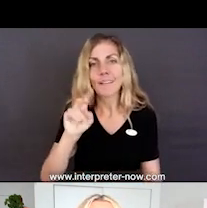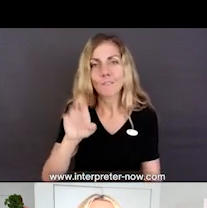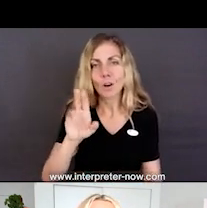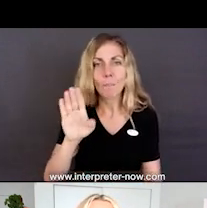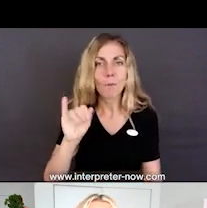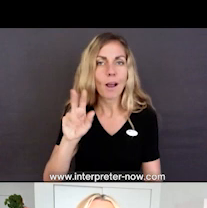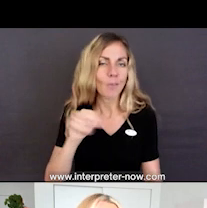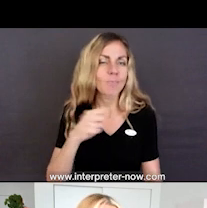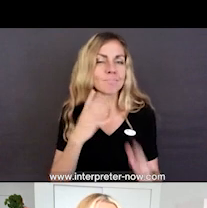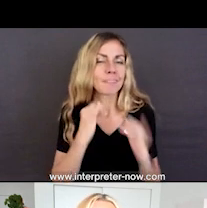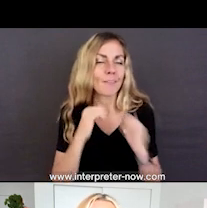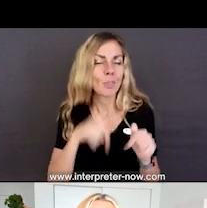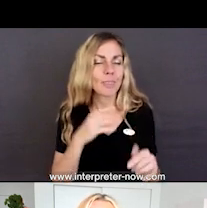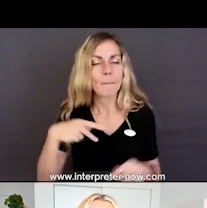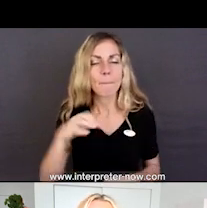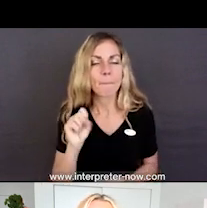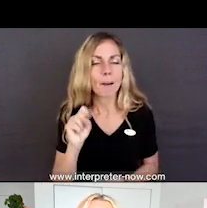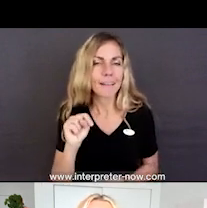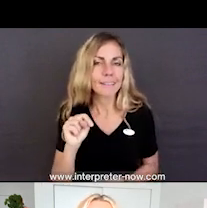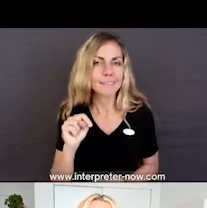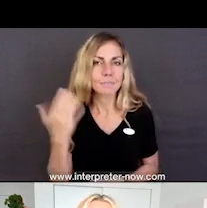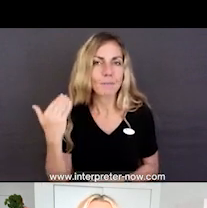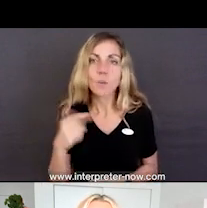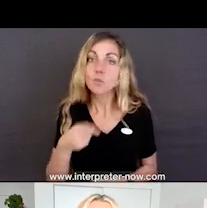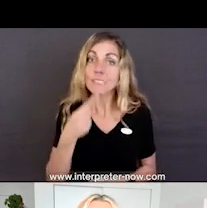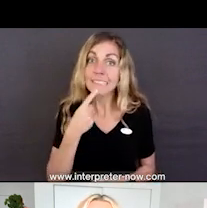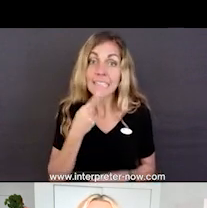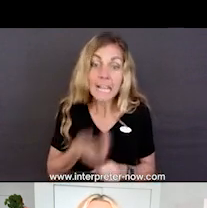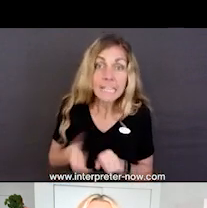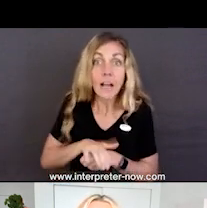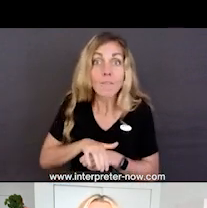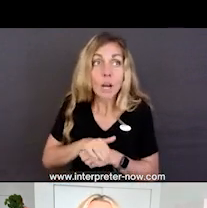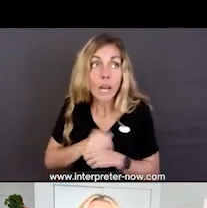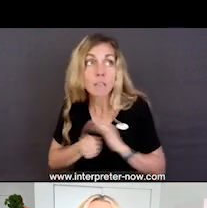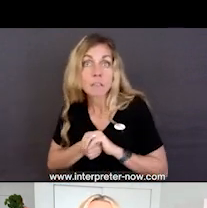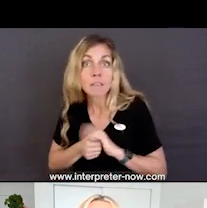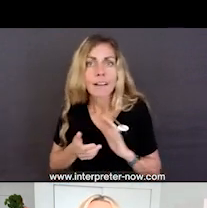My friend, Jennifer Brown, who we have interviewed on this podcast before, says that the act